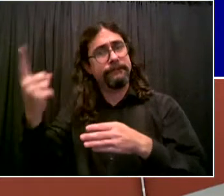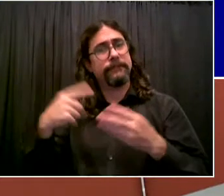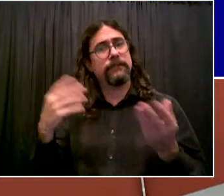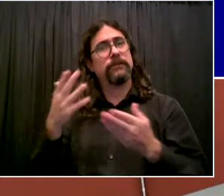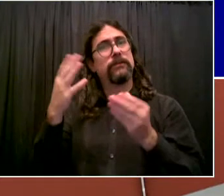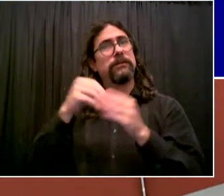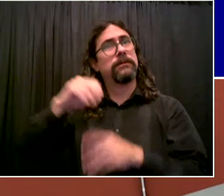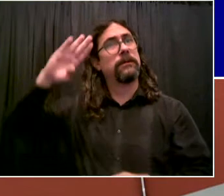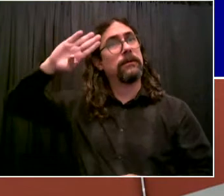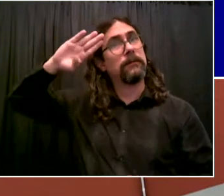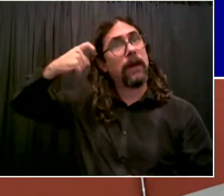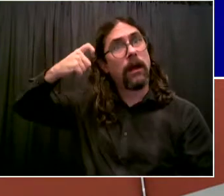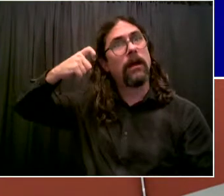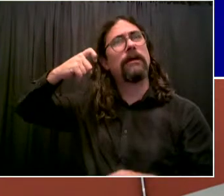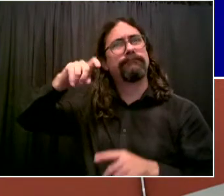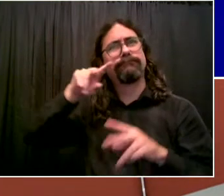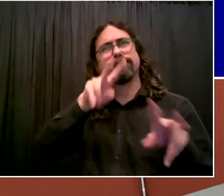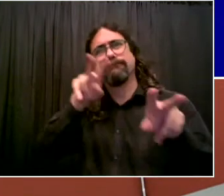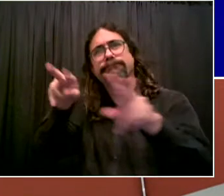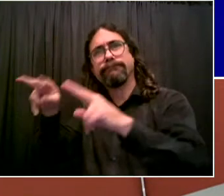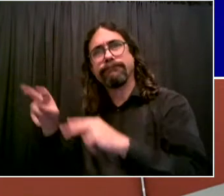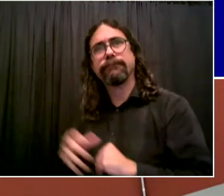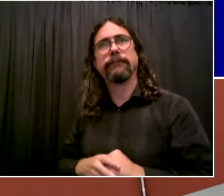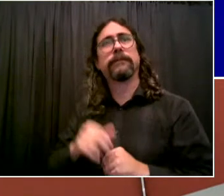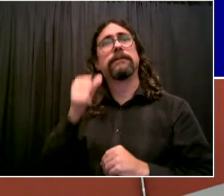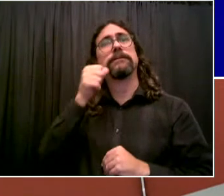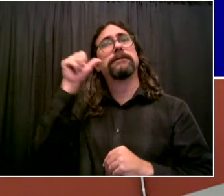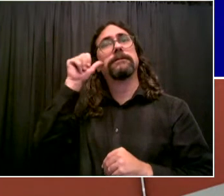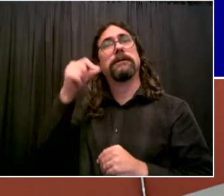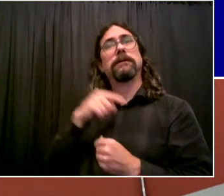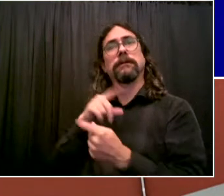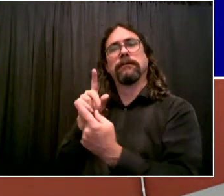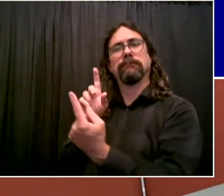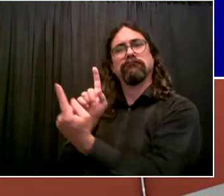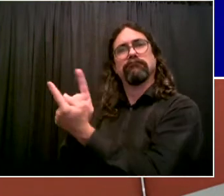CONTINUED, EVERYWHERE I TURN, I SEE PPLEOE IDO NG GREAT THINGS. YESTERDAY I WAS WITH AN EXTRAORDINARY